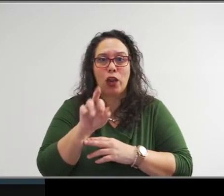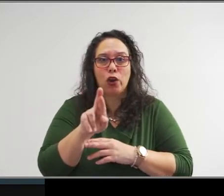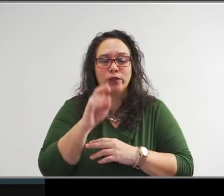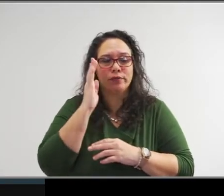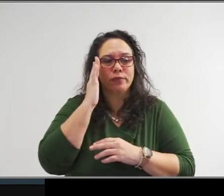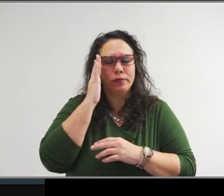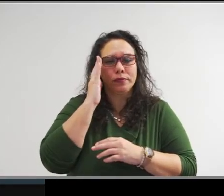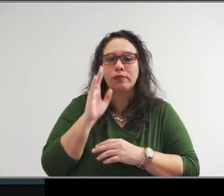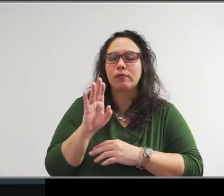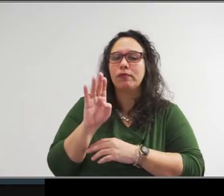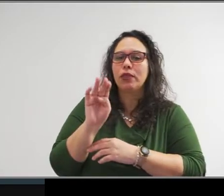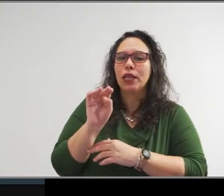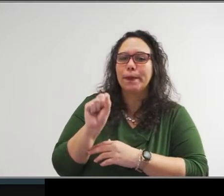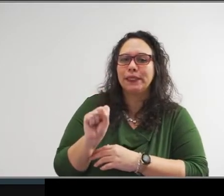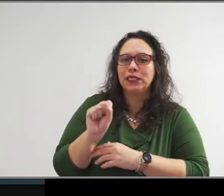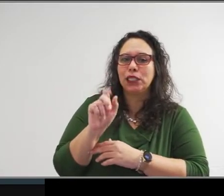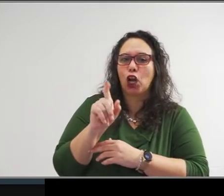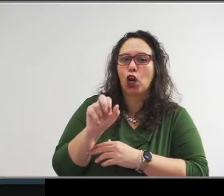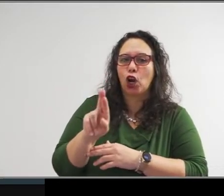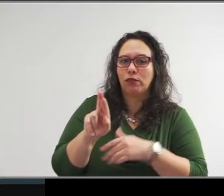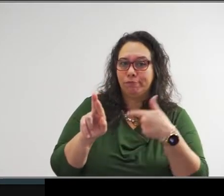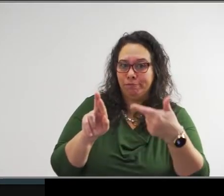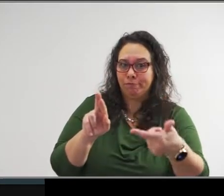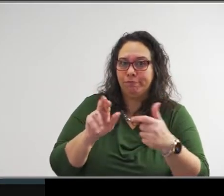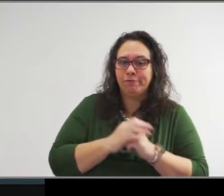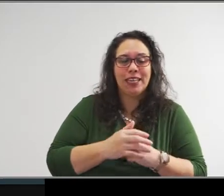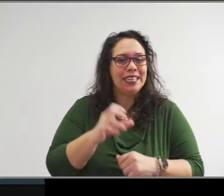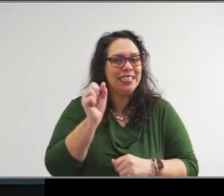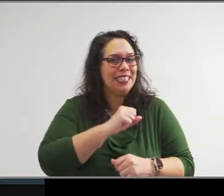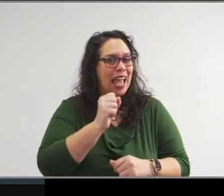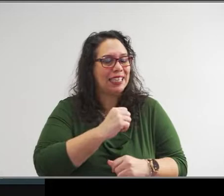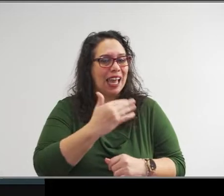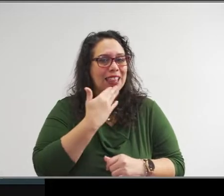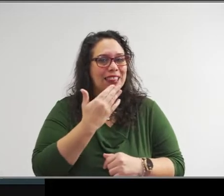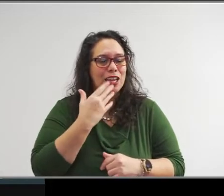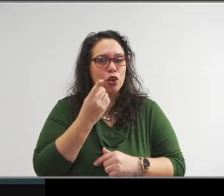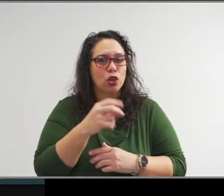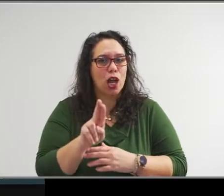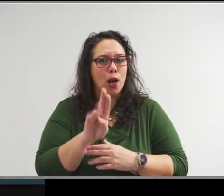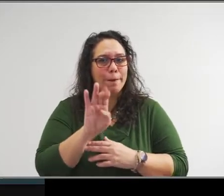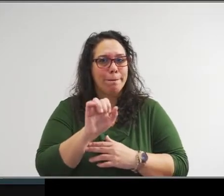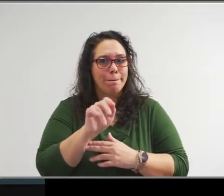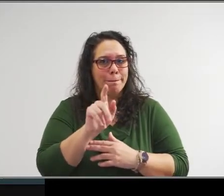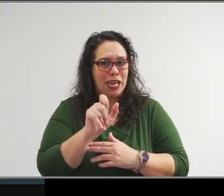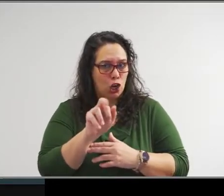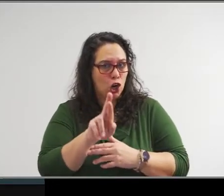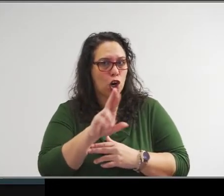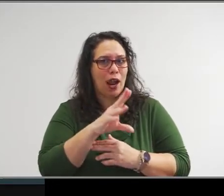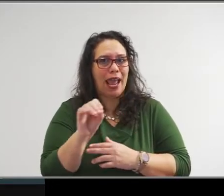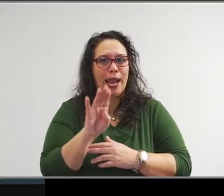Ms. Karen. Yes, thank you, Dr. Baker and Dr. Benitez, I just wanted to follow up on what you were saying